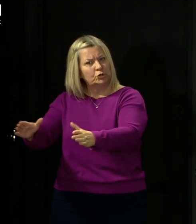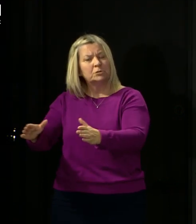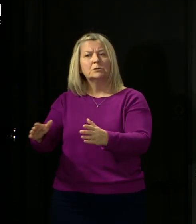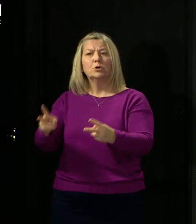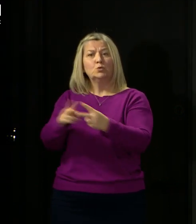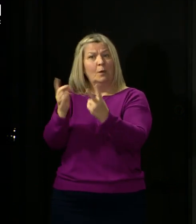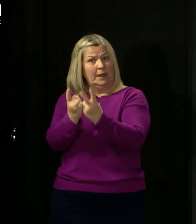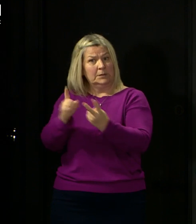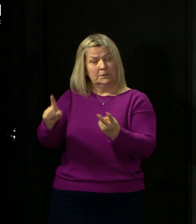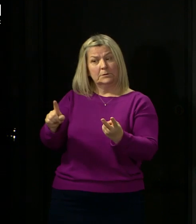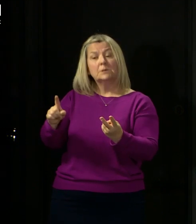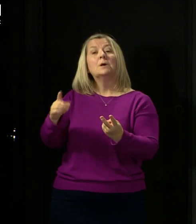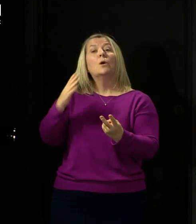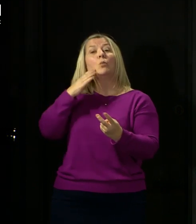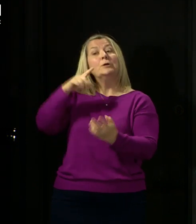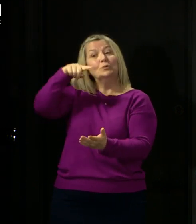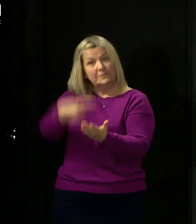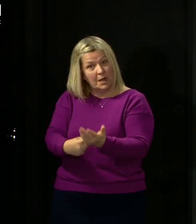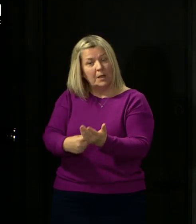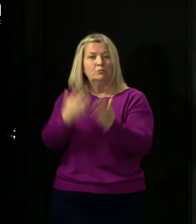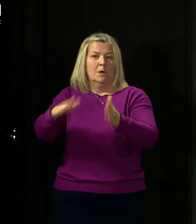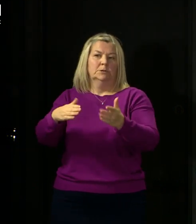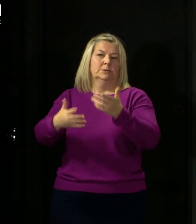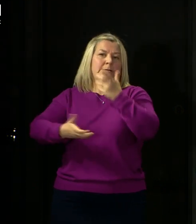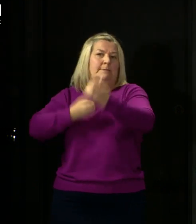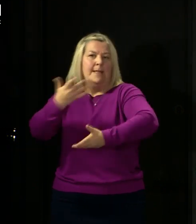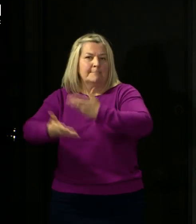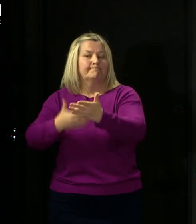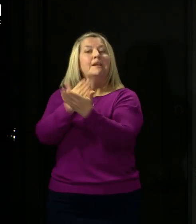communicate them clearly and be clear to people what we're asking them to do and not doing,